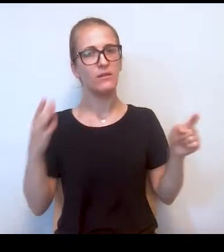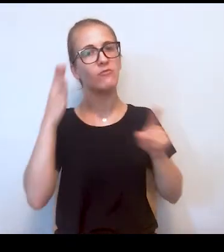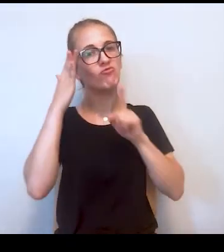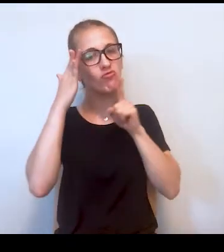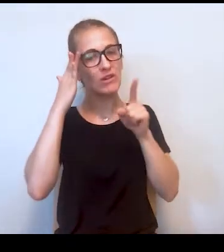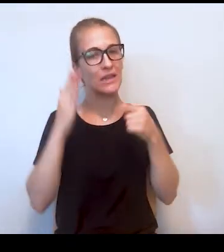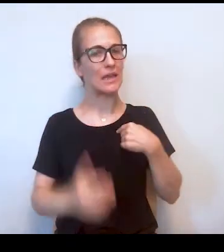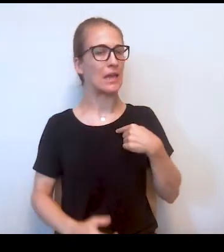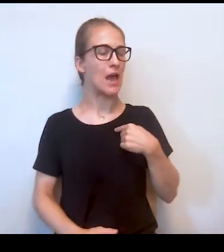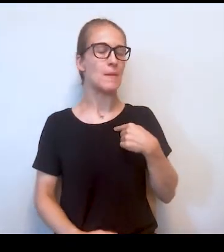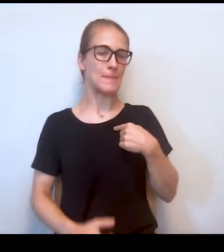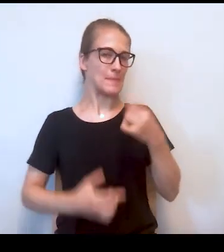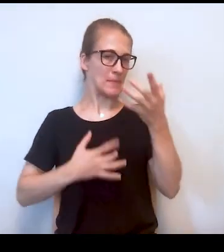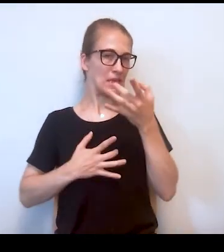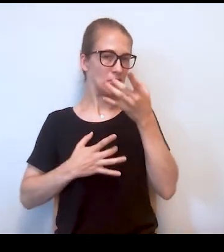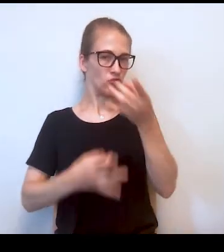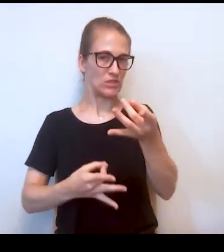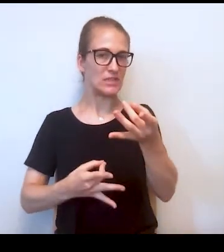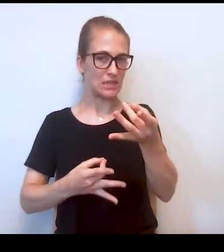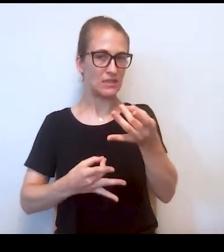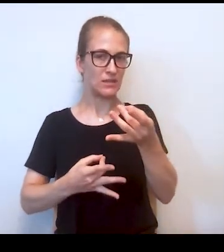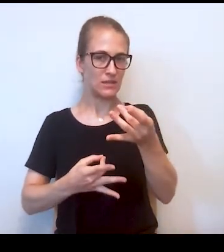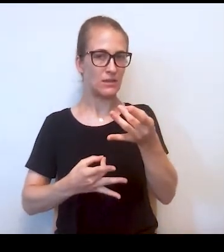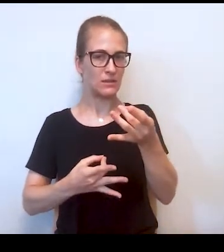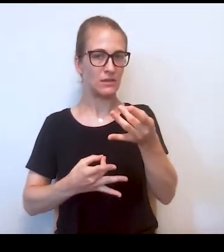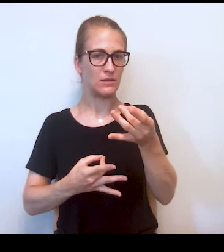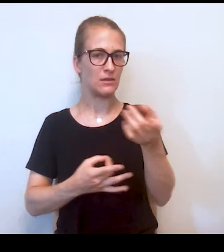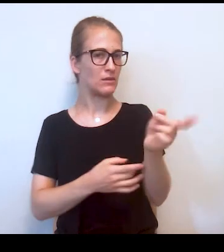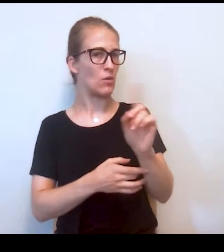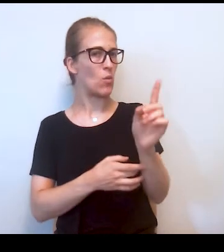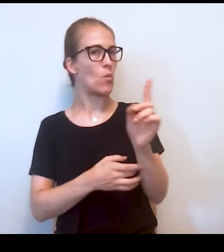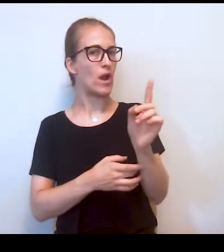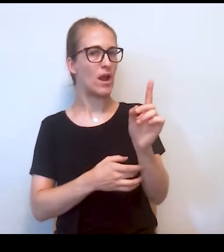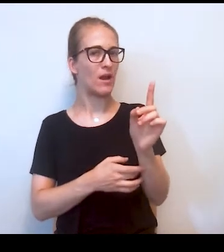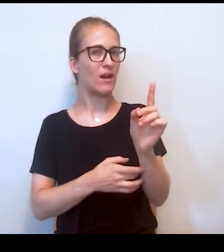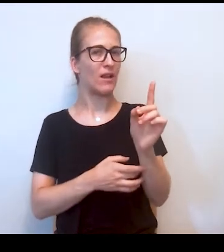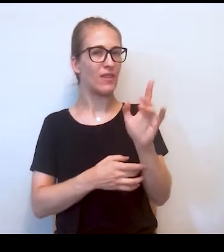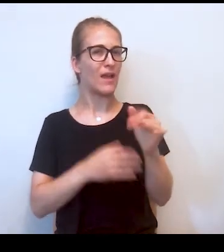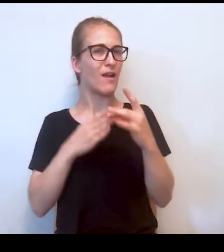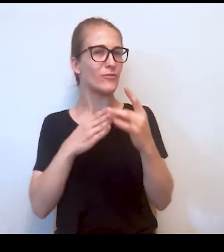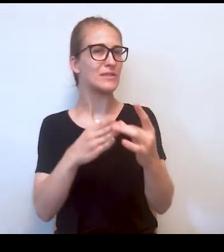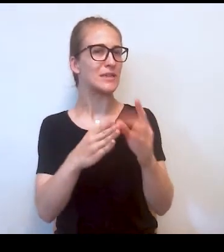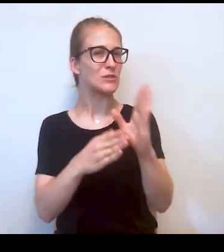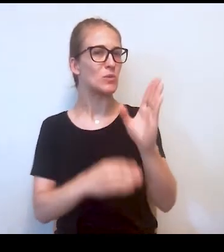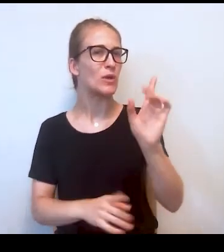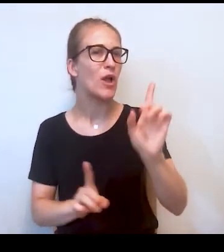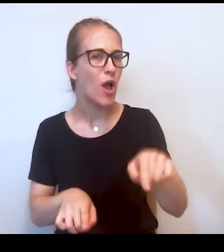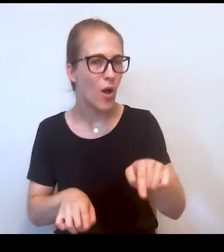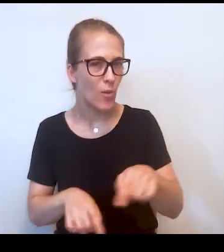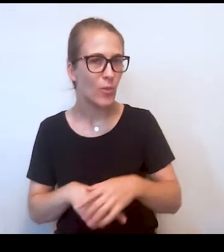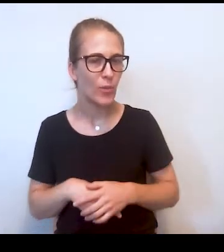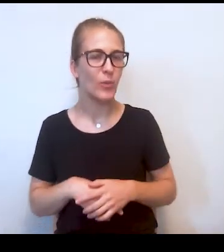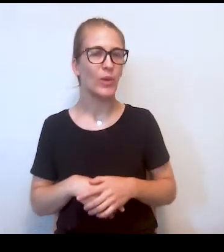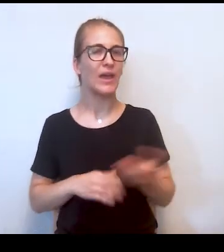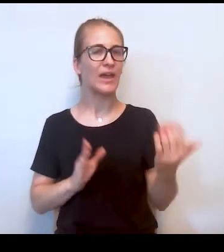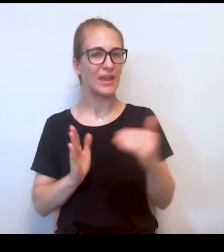because again, whether we're talking about the aesthetics, we're still talking about the social and cultural ideals